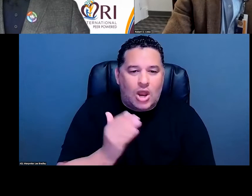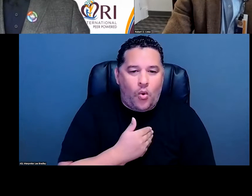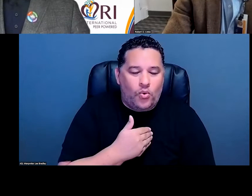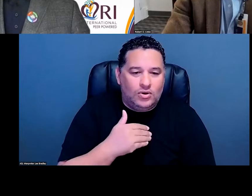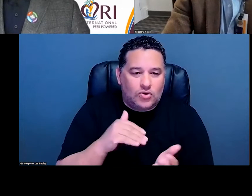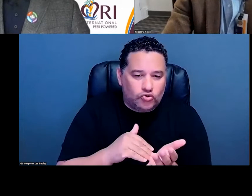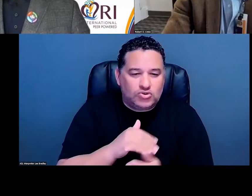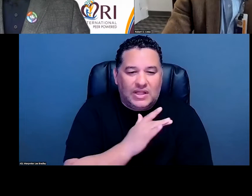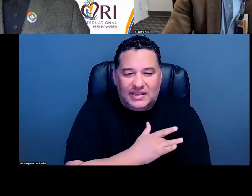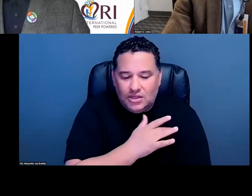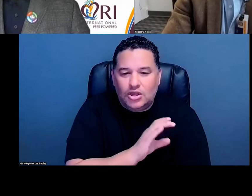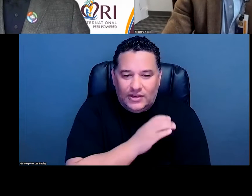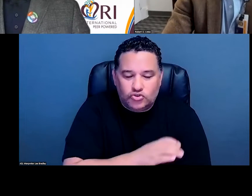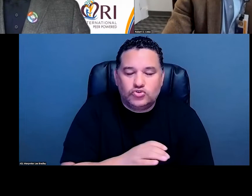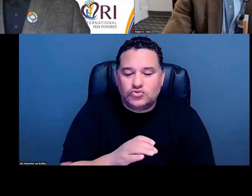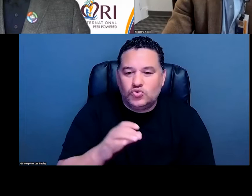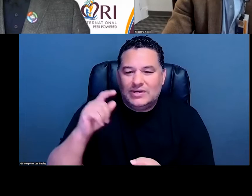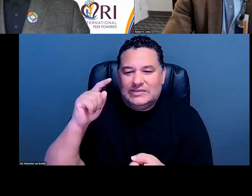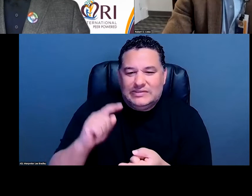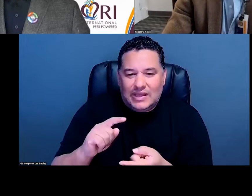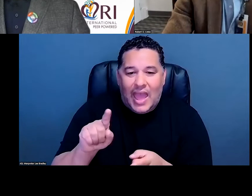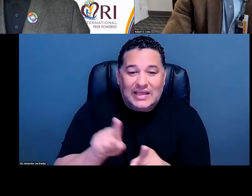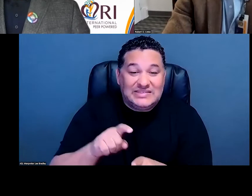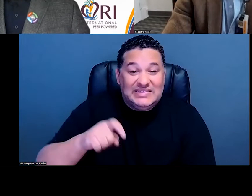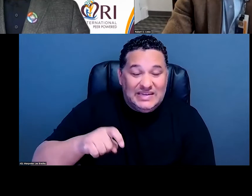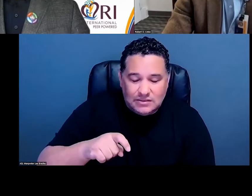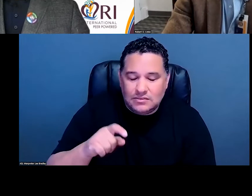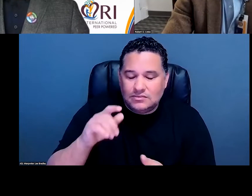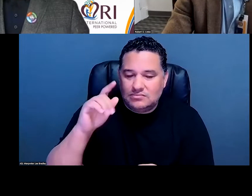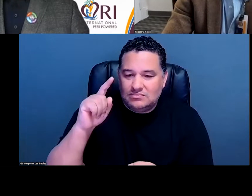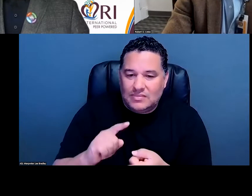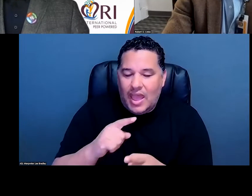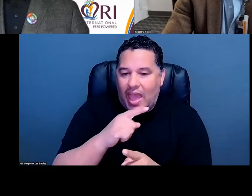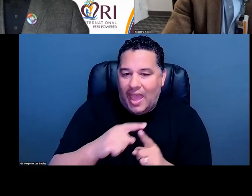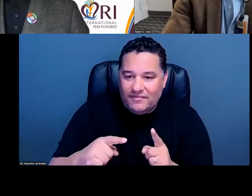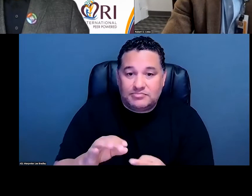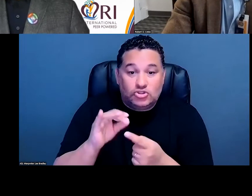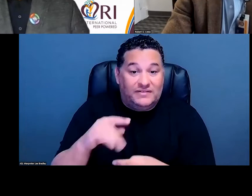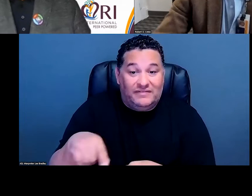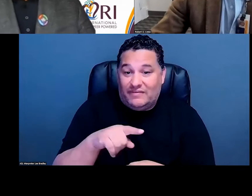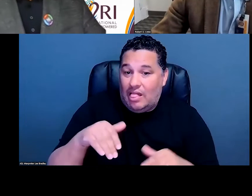STANDPOINT. I OFTEN ENCOURAGE OUR CLINICIANS TO ADJUST THE , AS NEEDED MEDICATIONS. BY APPROXIMATELY HALF. ESPECIALLY